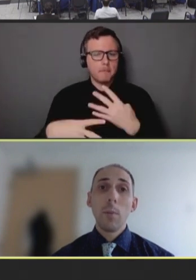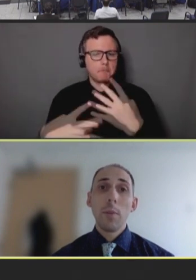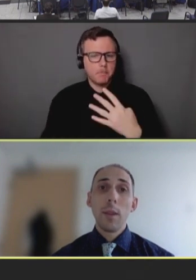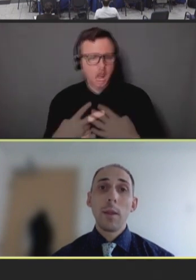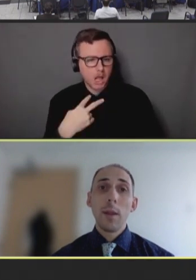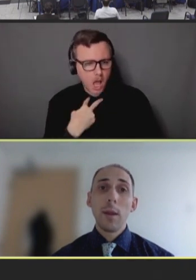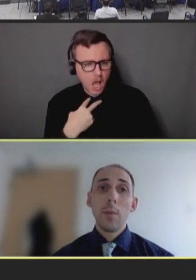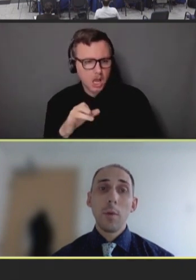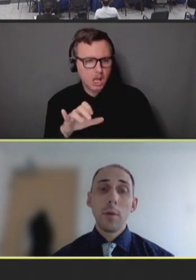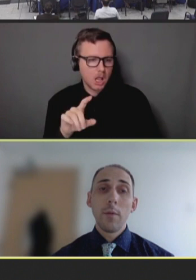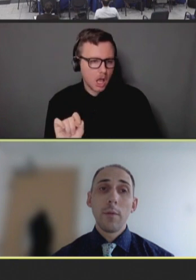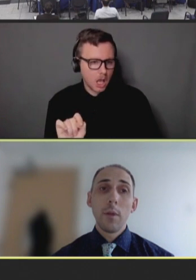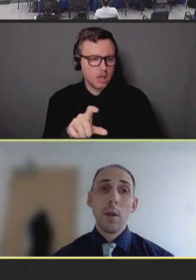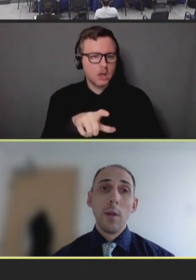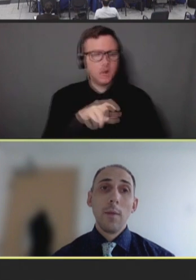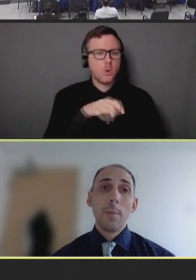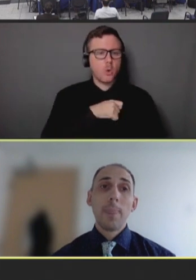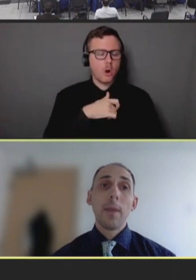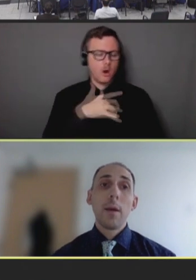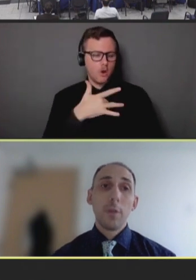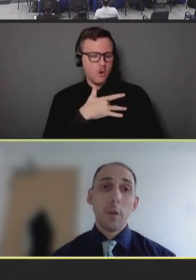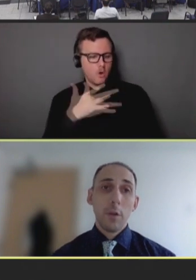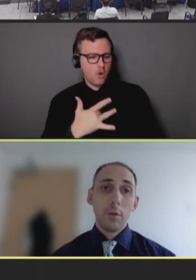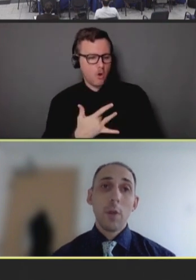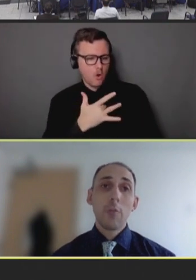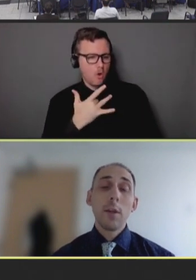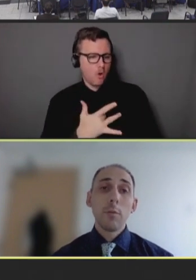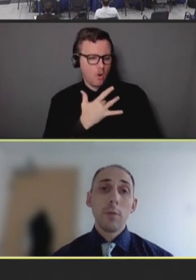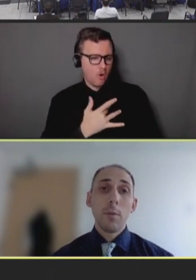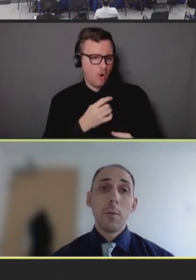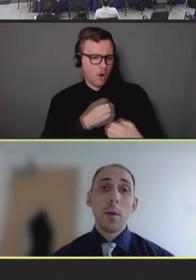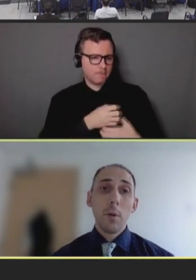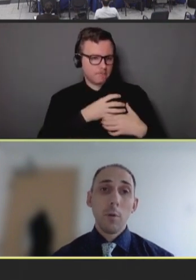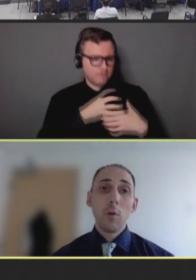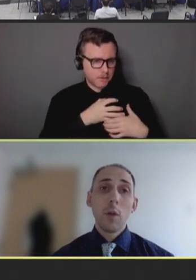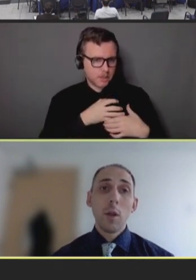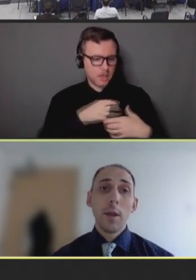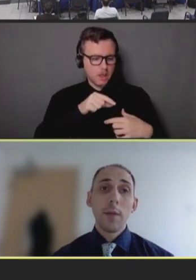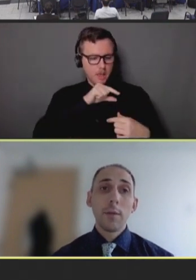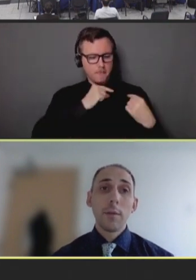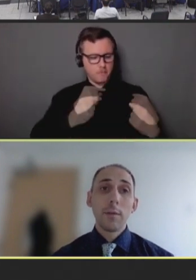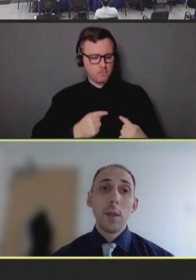The causal contrasts was a per-protocol analysis.